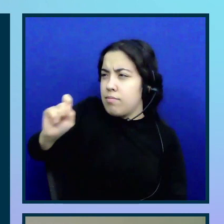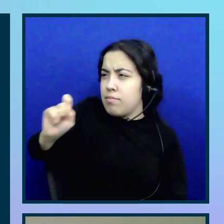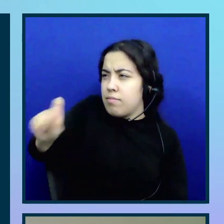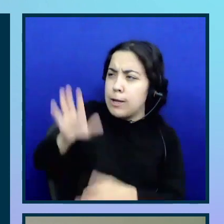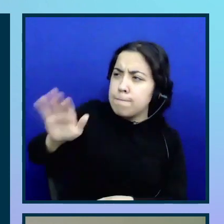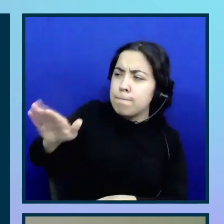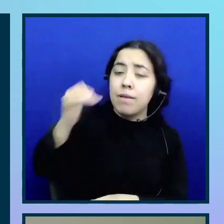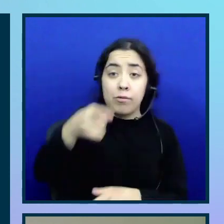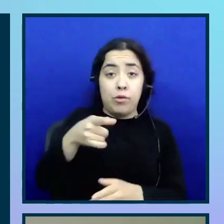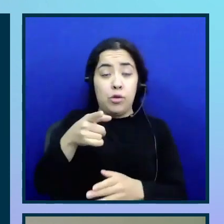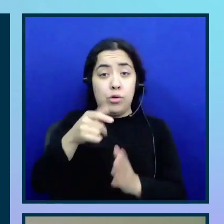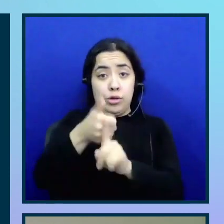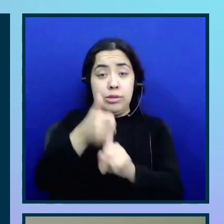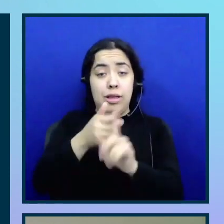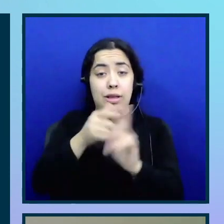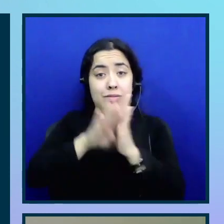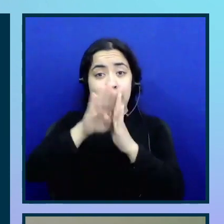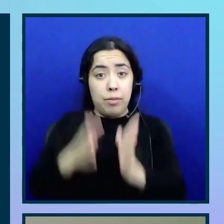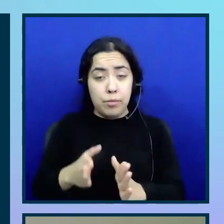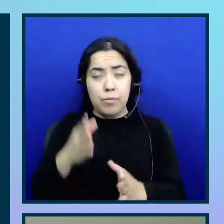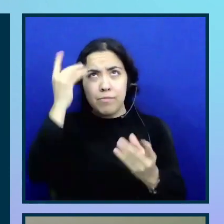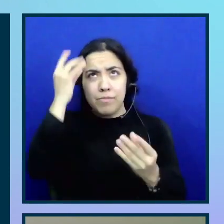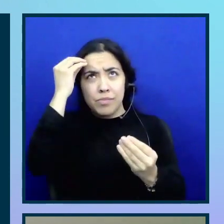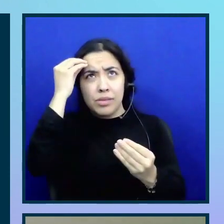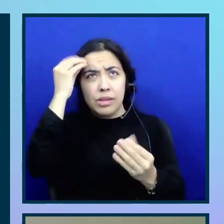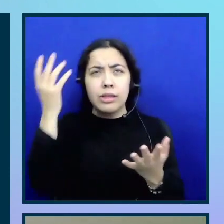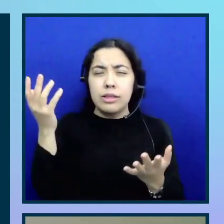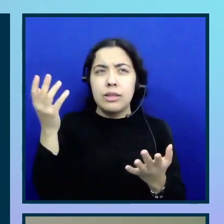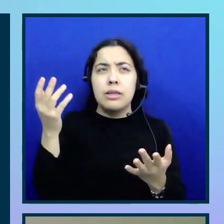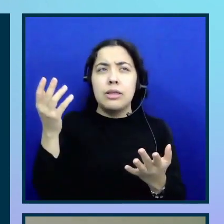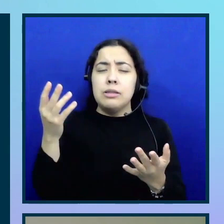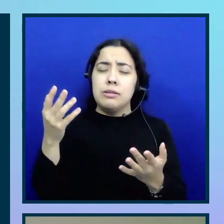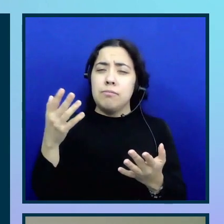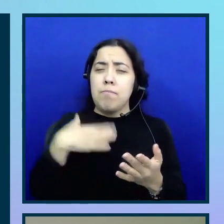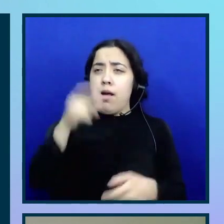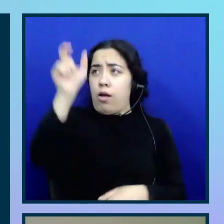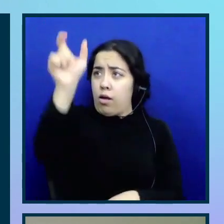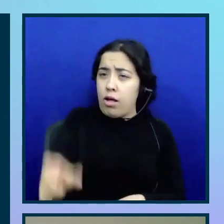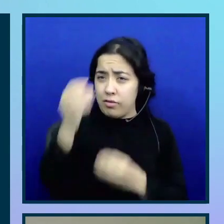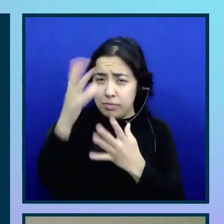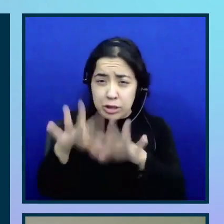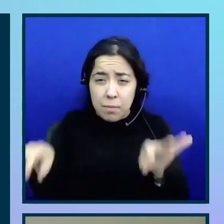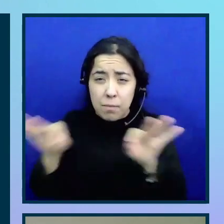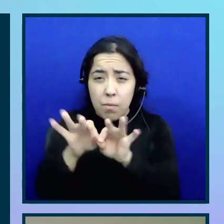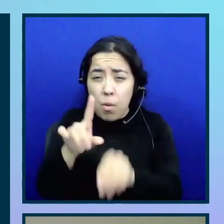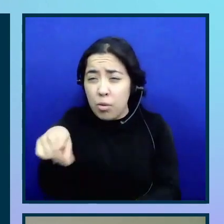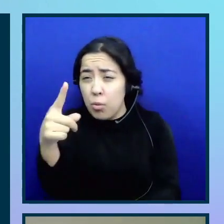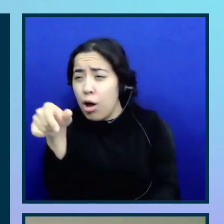is whether the columns, like how important is the column information? Is there only one other column? Are there a couple other columns?